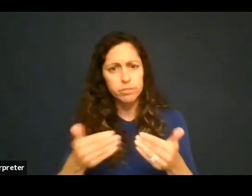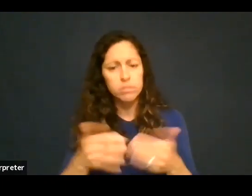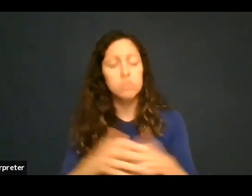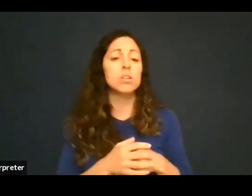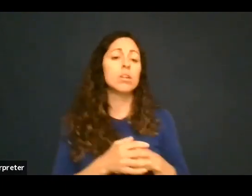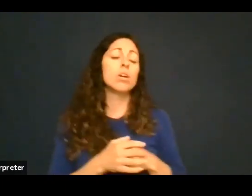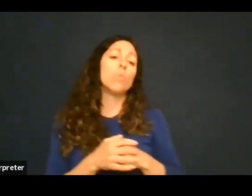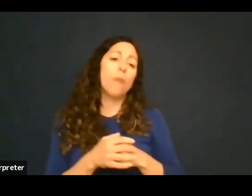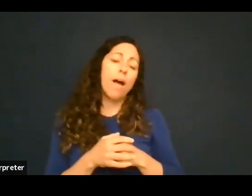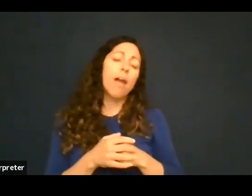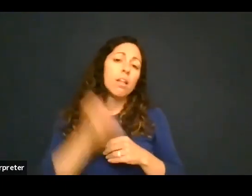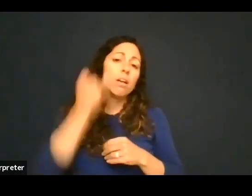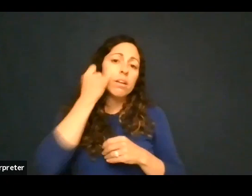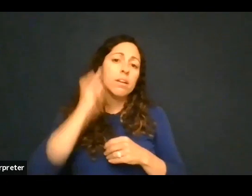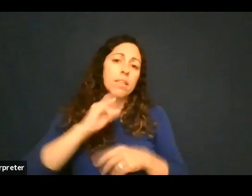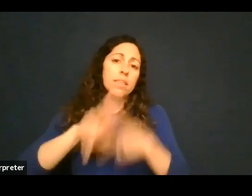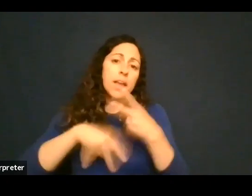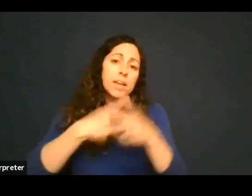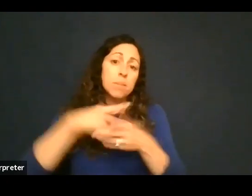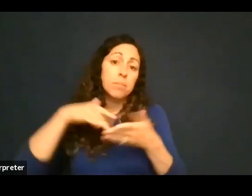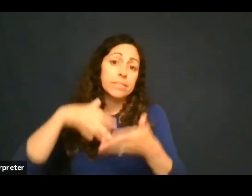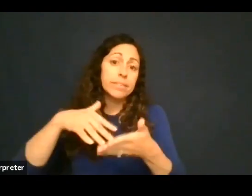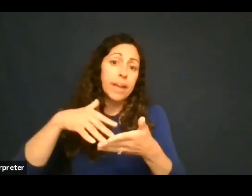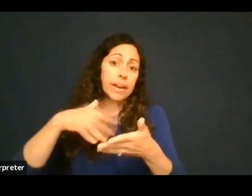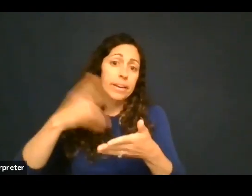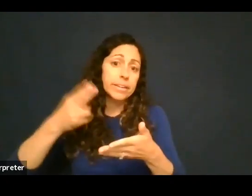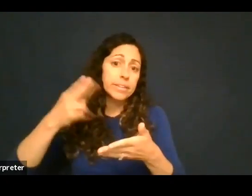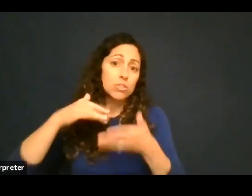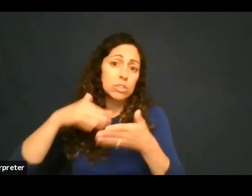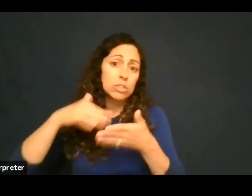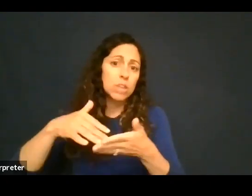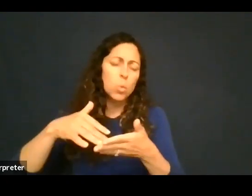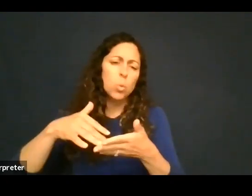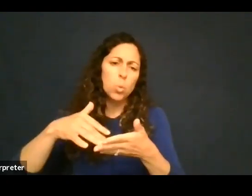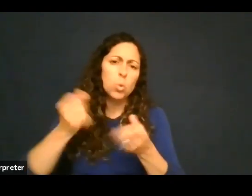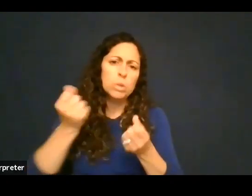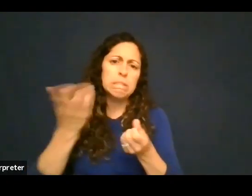are very expensive studies. We're talking multi-million dollar studies, here.